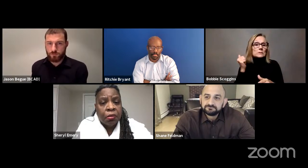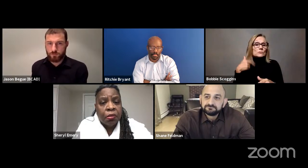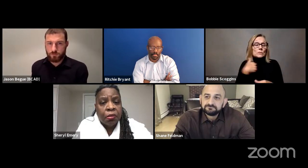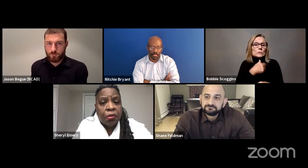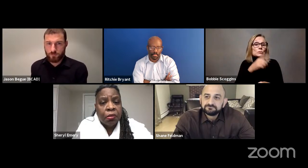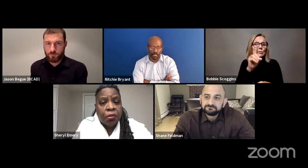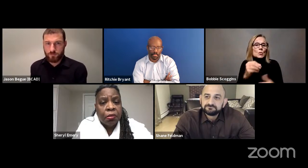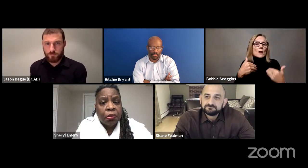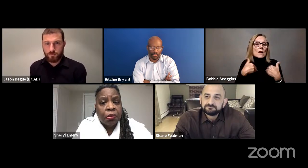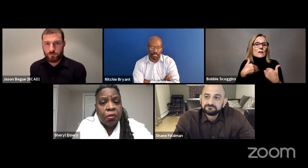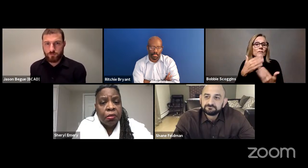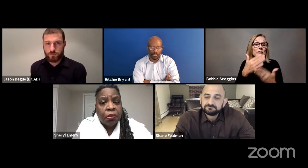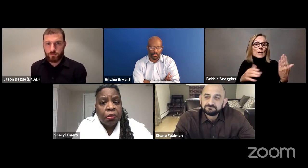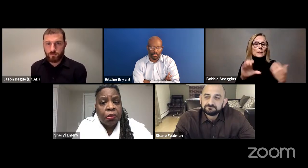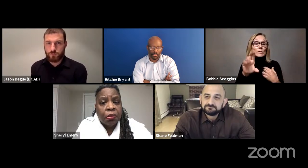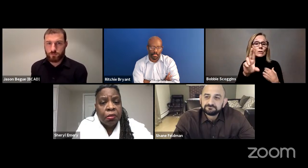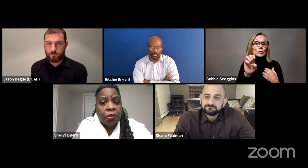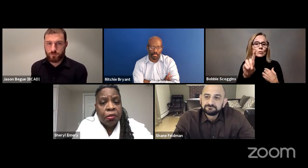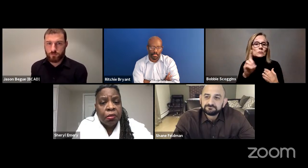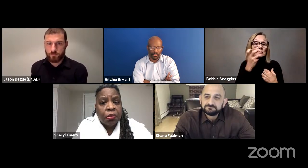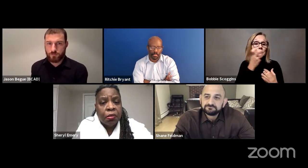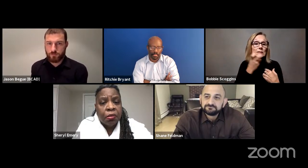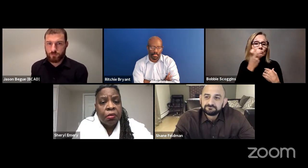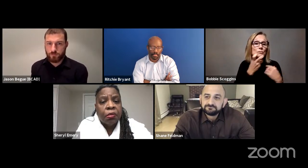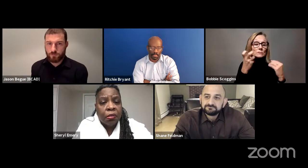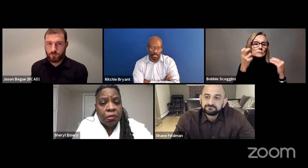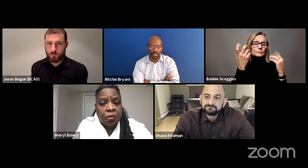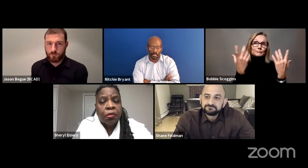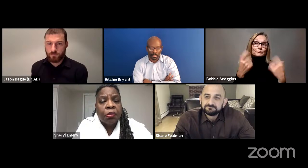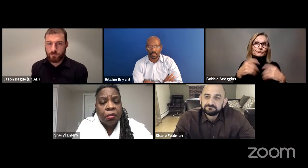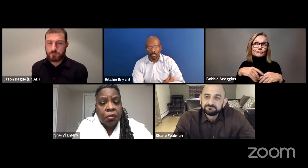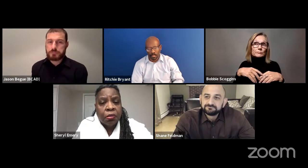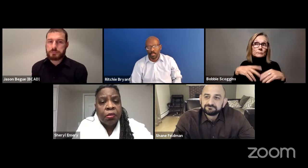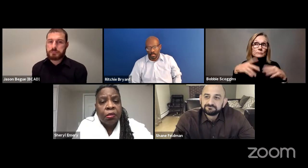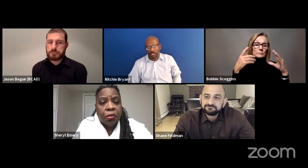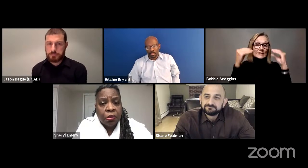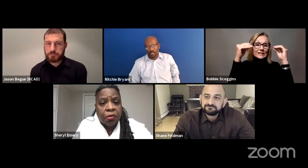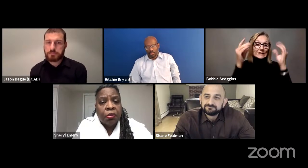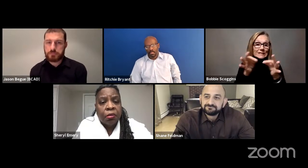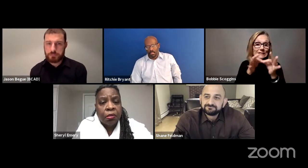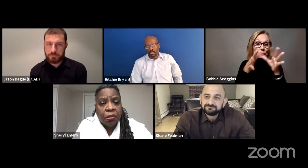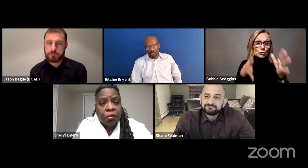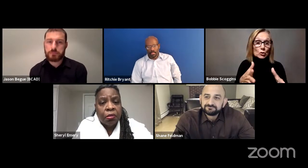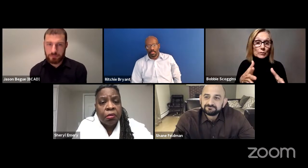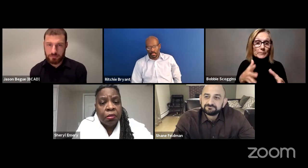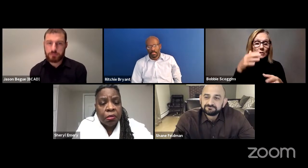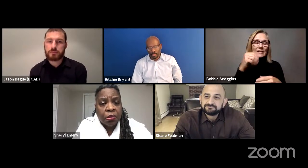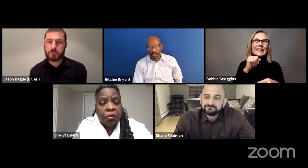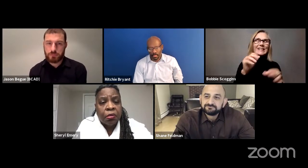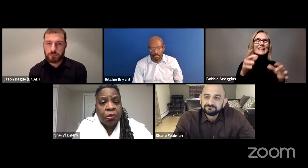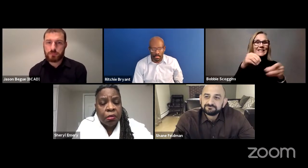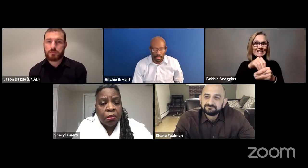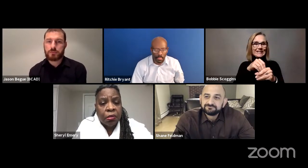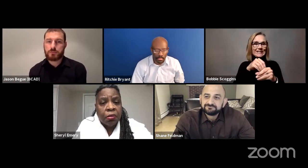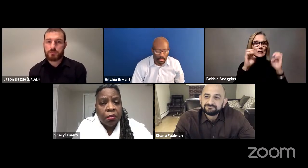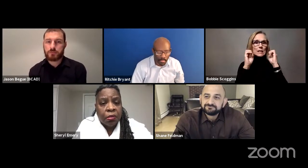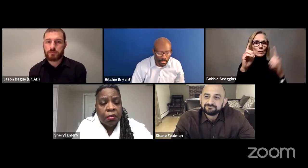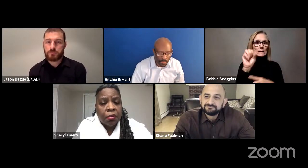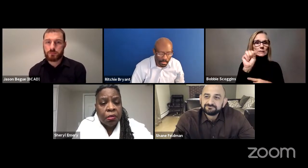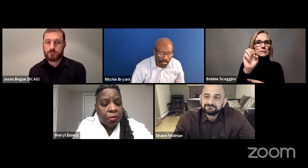the regulations, and that's key, because we do have some cued speech transliterators,